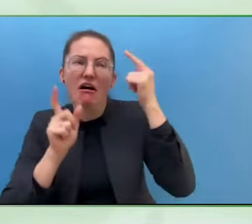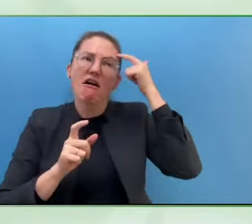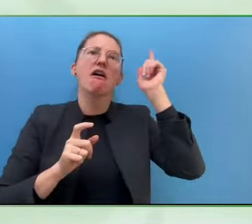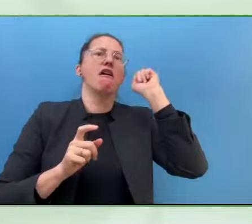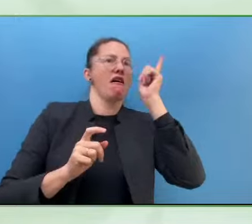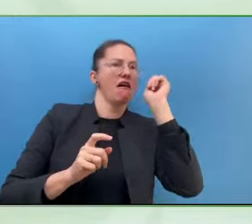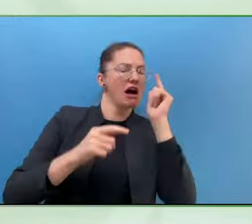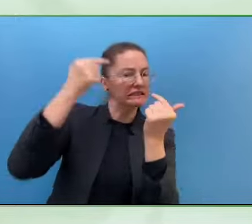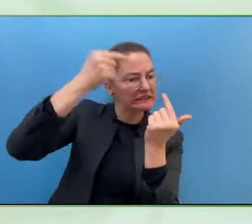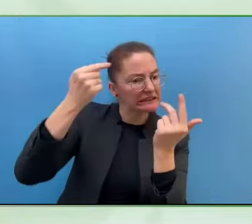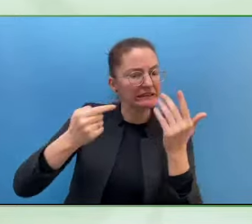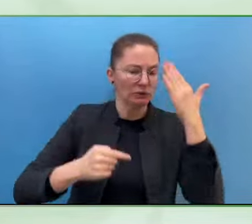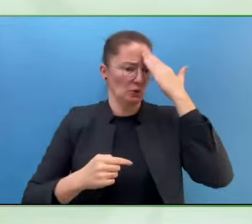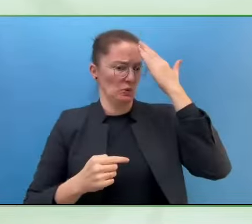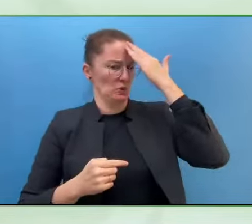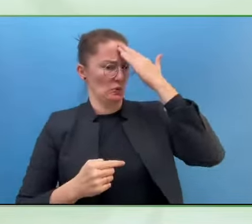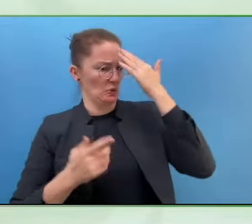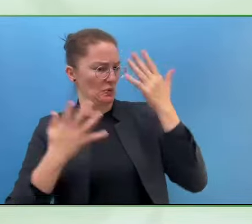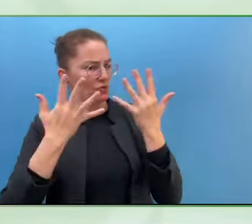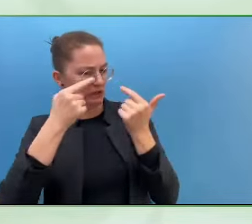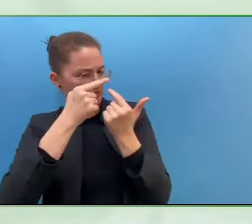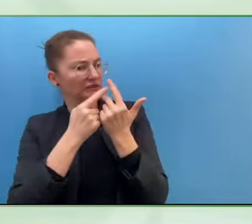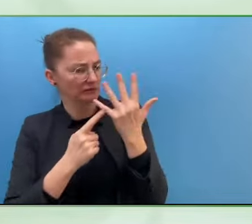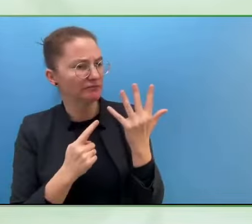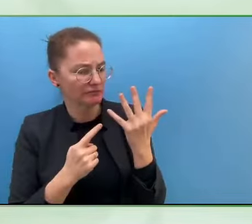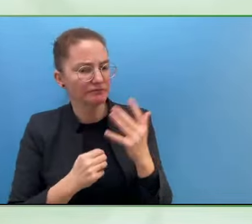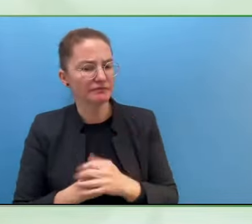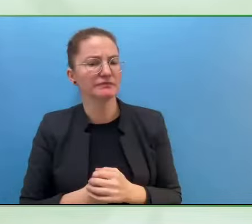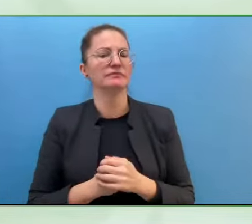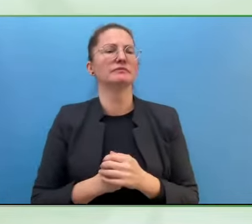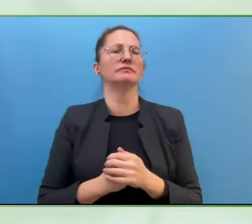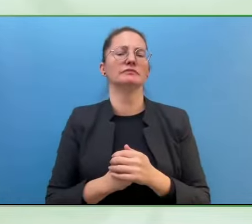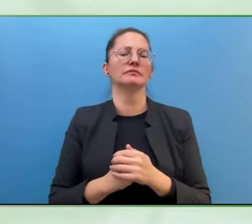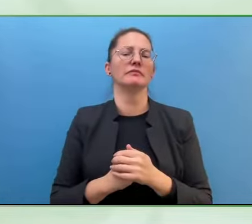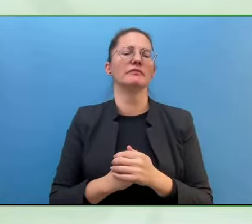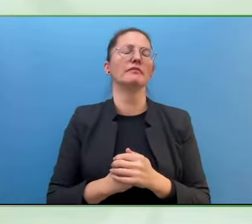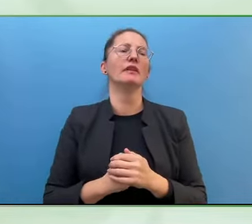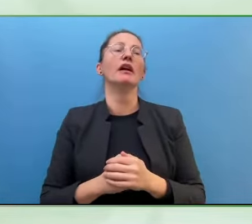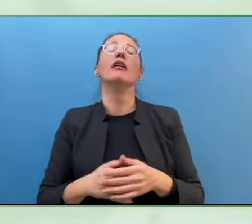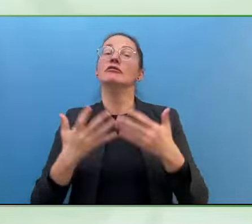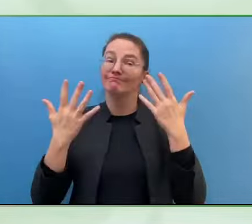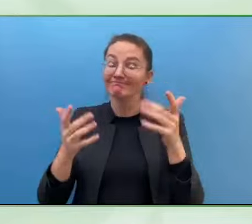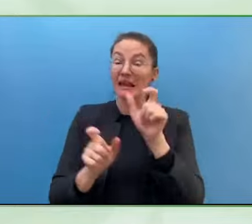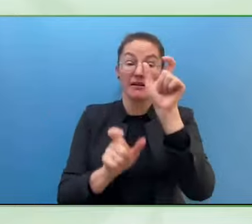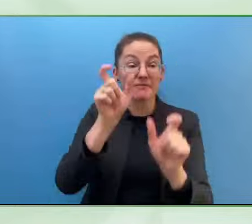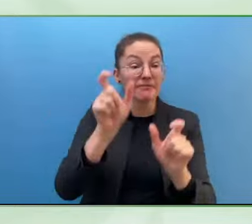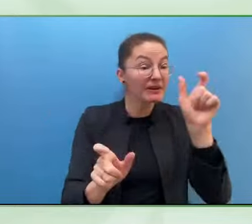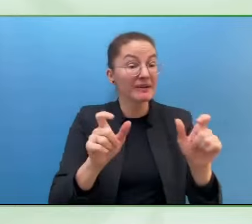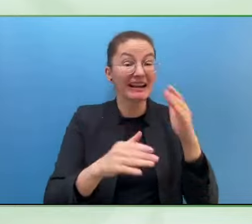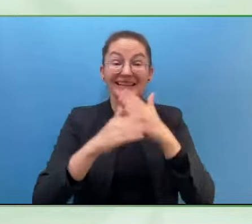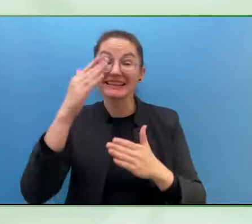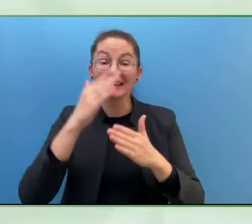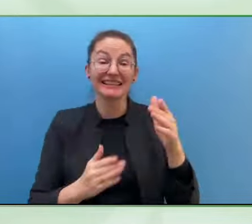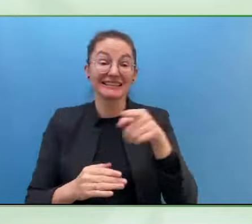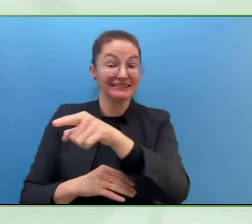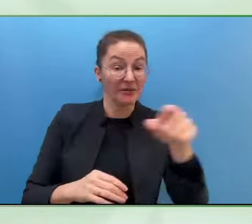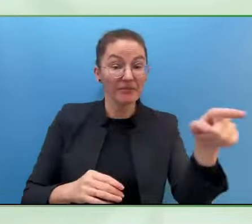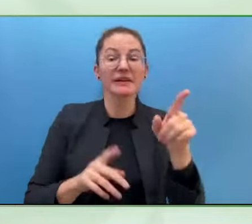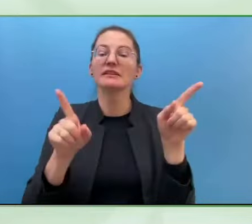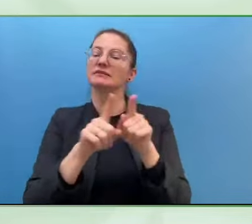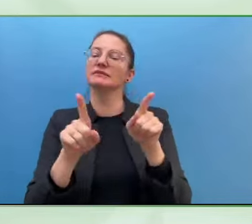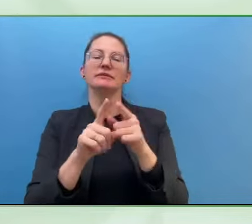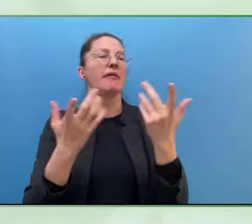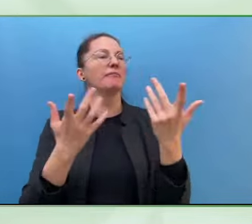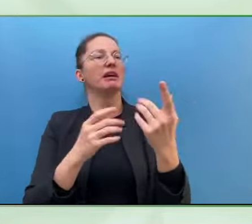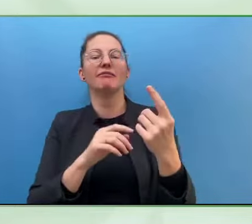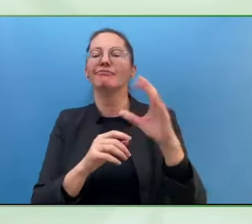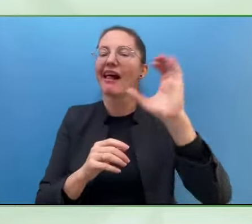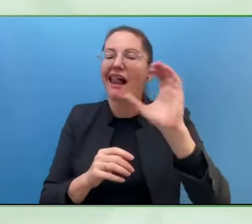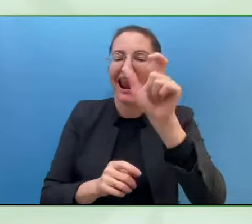and cope with it when a customer comes to the branch and has dementia or something like